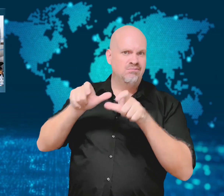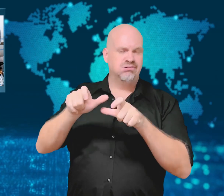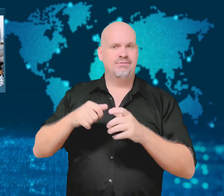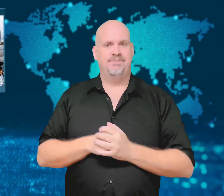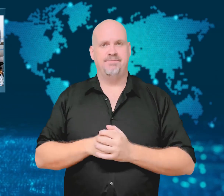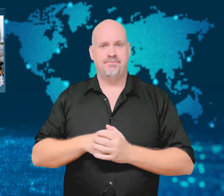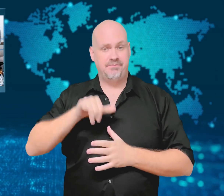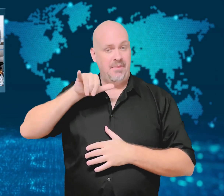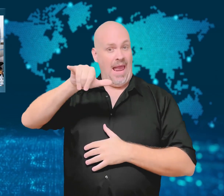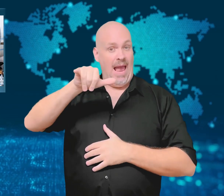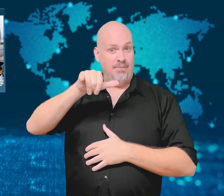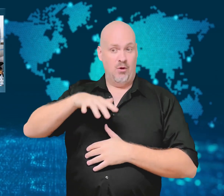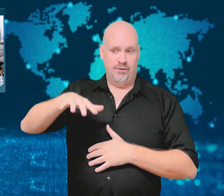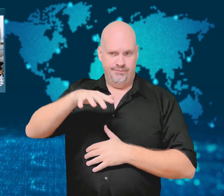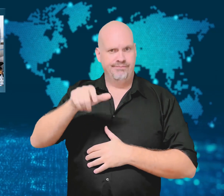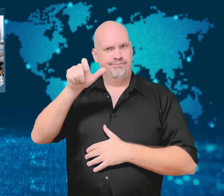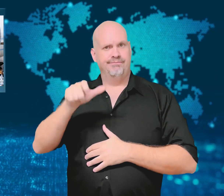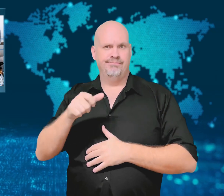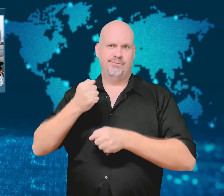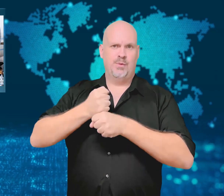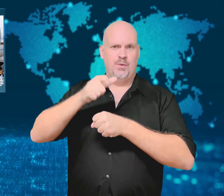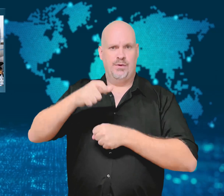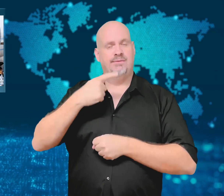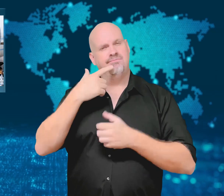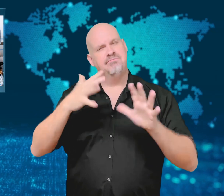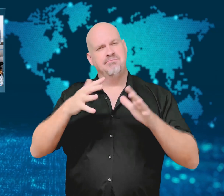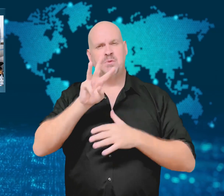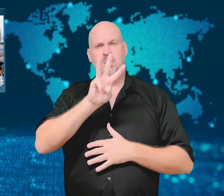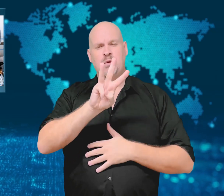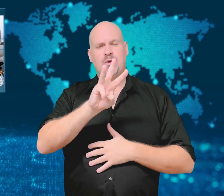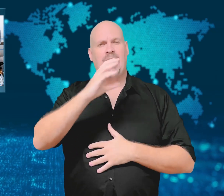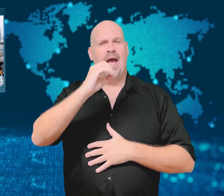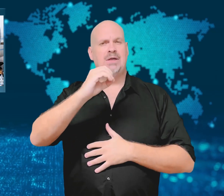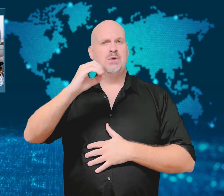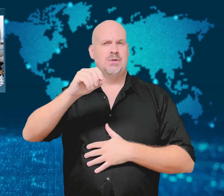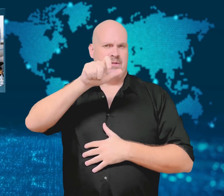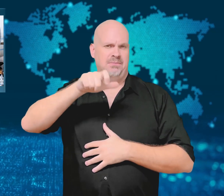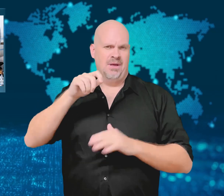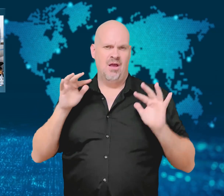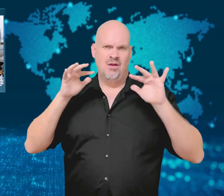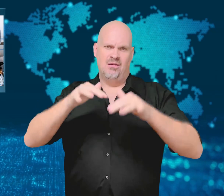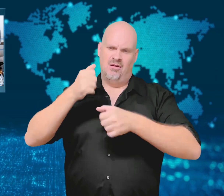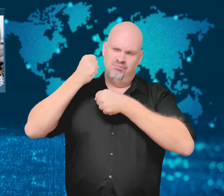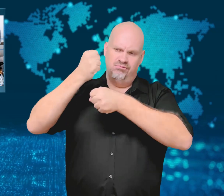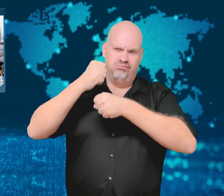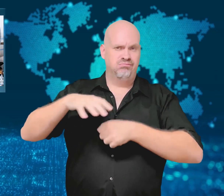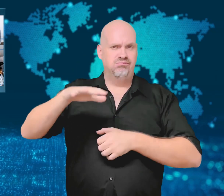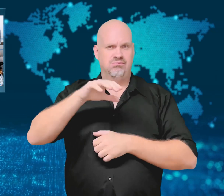A spokesperson from the airport said there were around 300 demonstrators